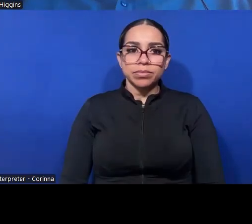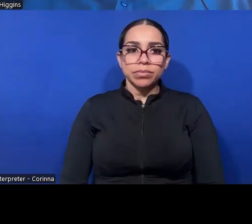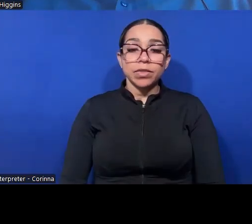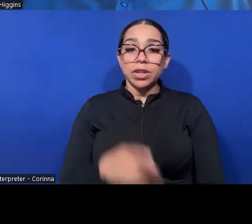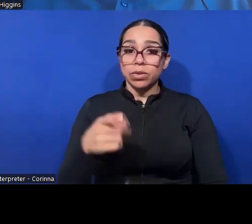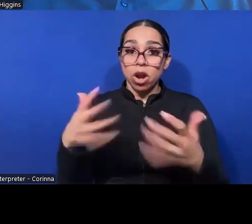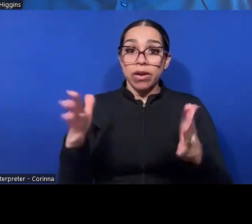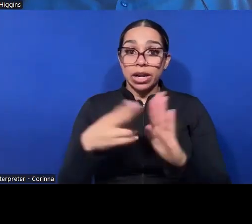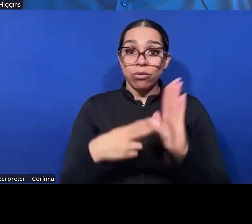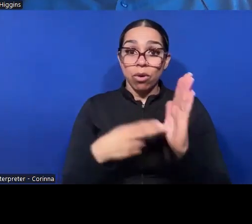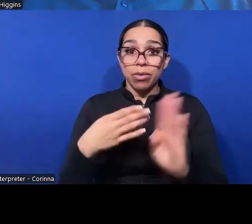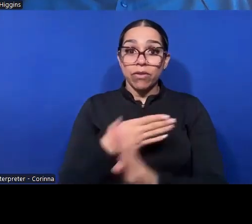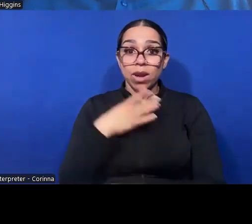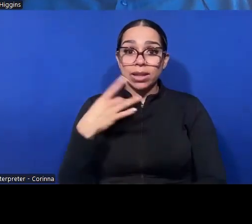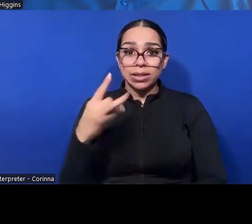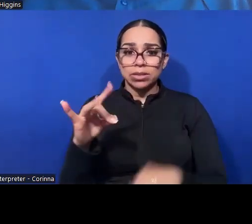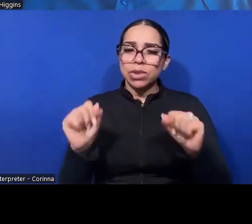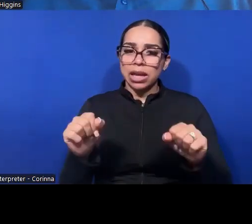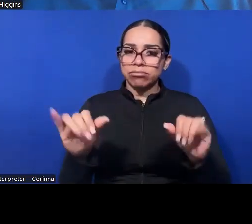you can remain on Medi-Cal.